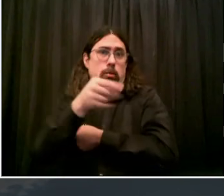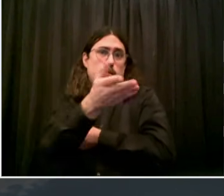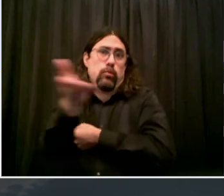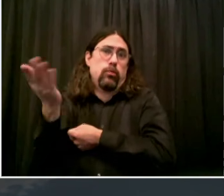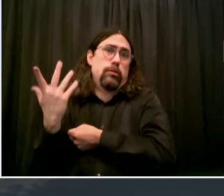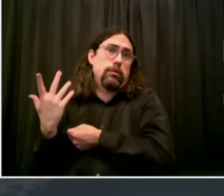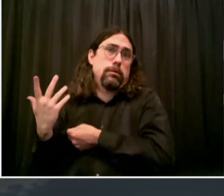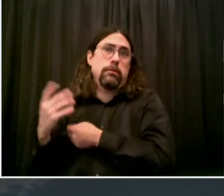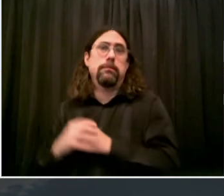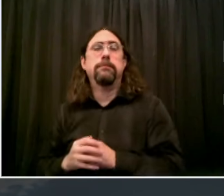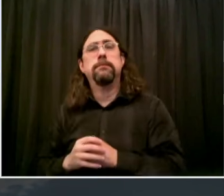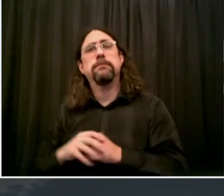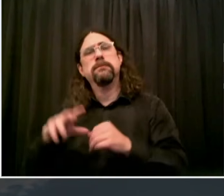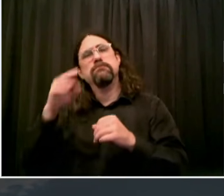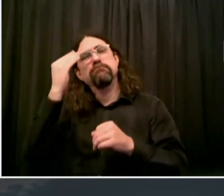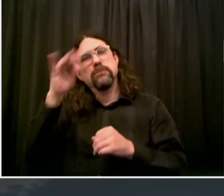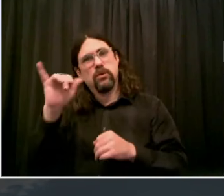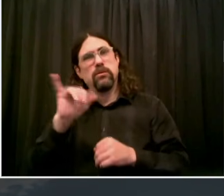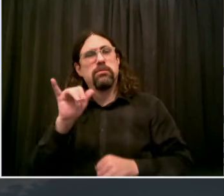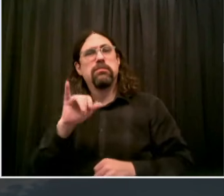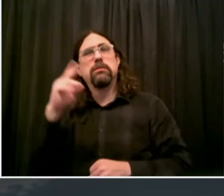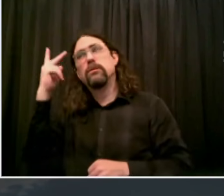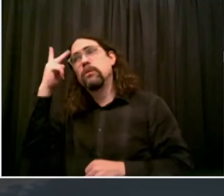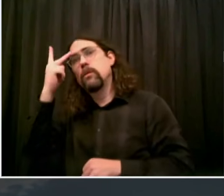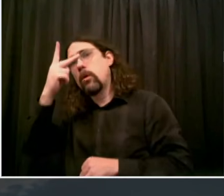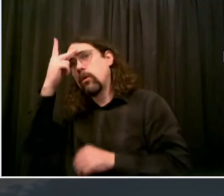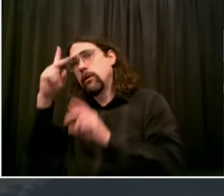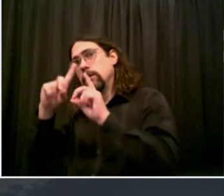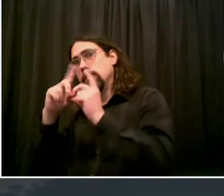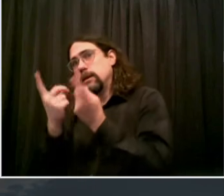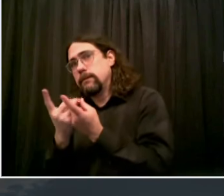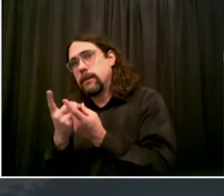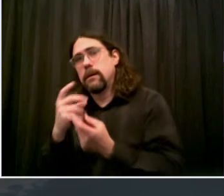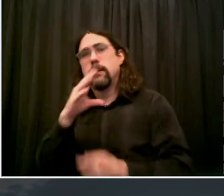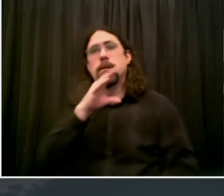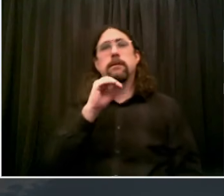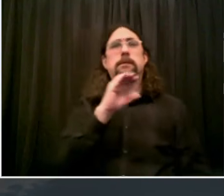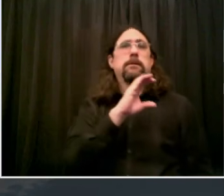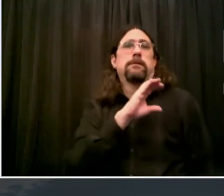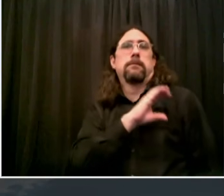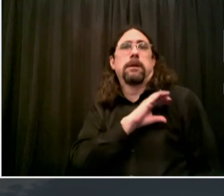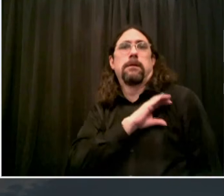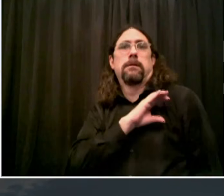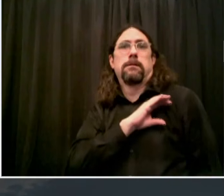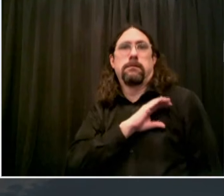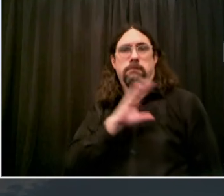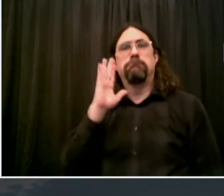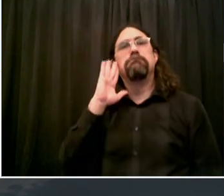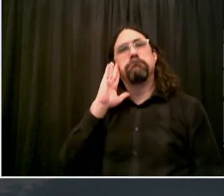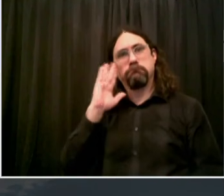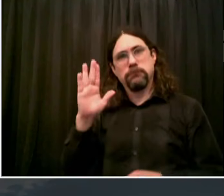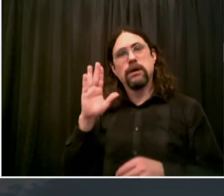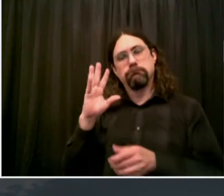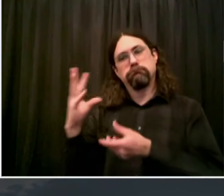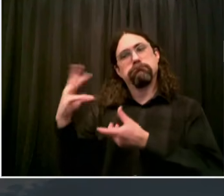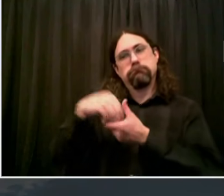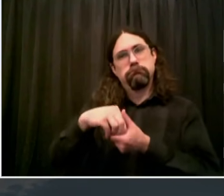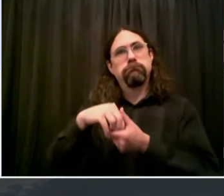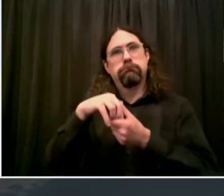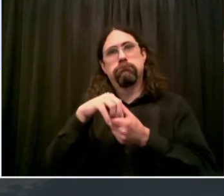BE IMPLEMENTS. IN THE MEANTIME A LOT OF NYPD PRESENCE A LOT OF PARKS DEPARTMENT